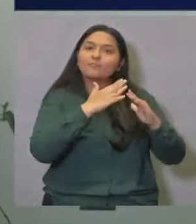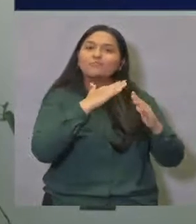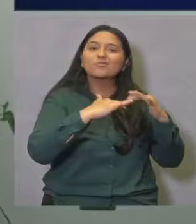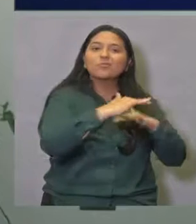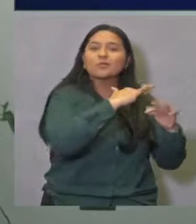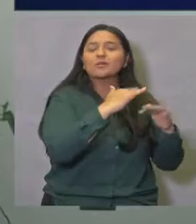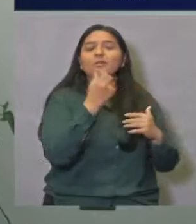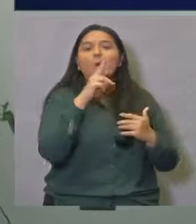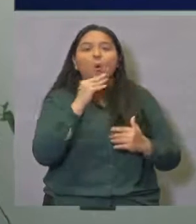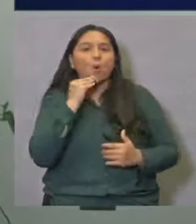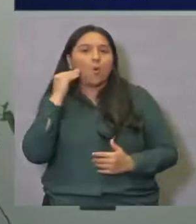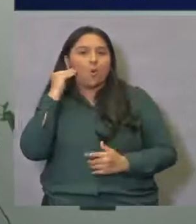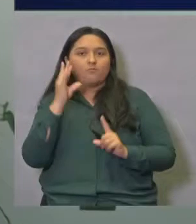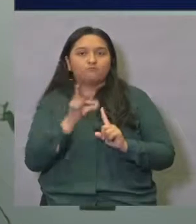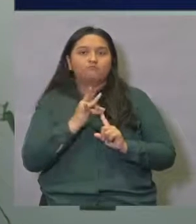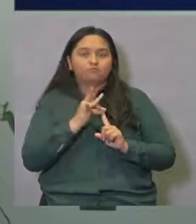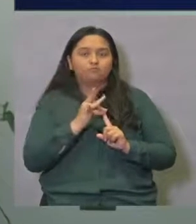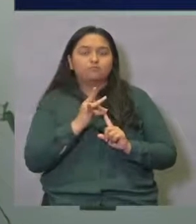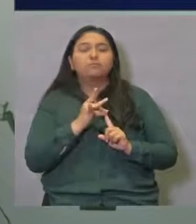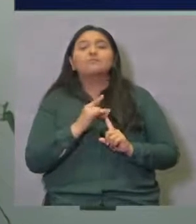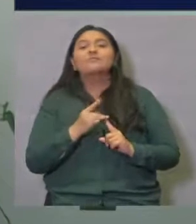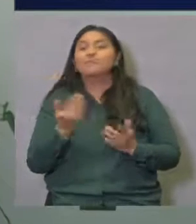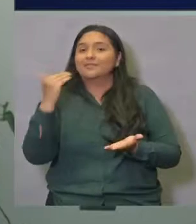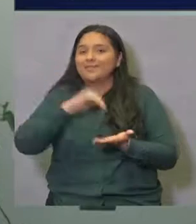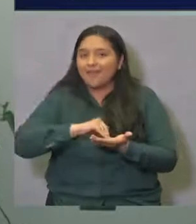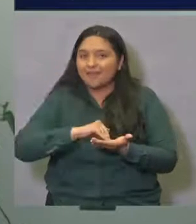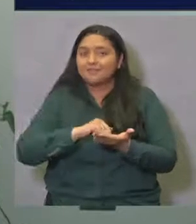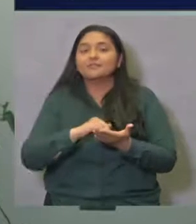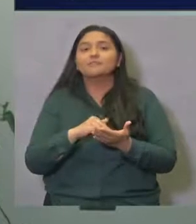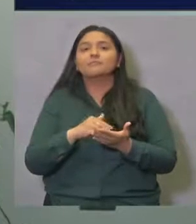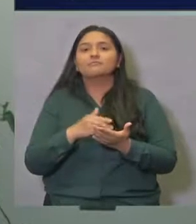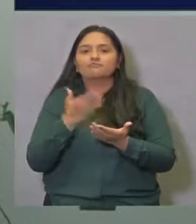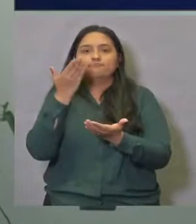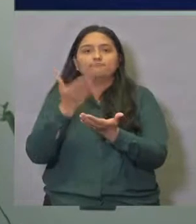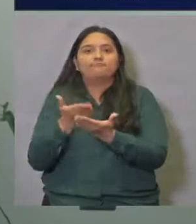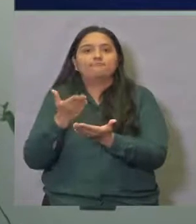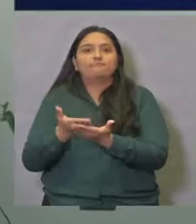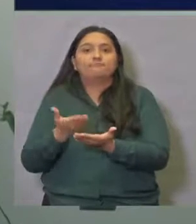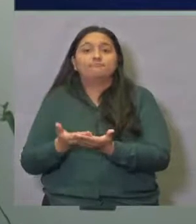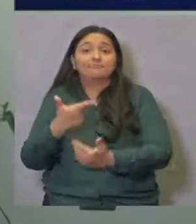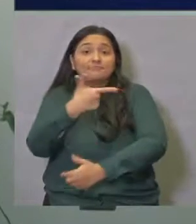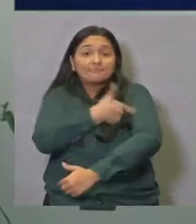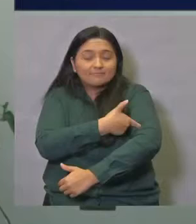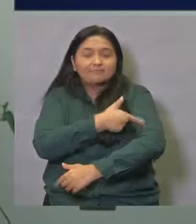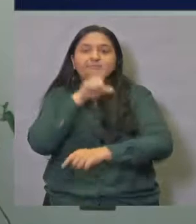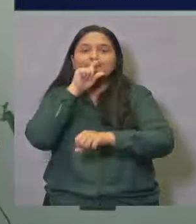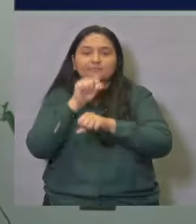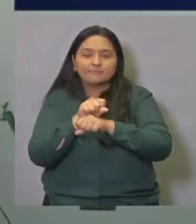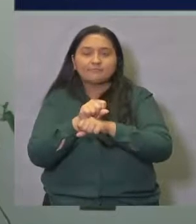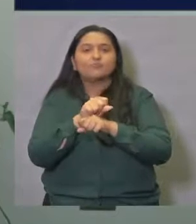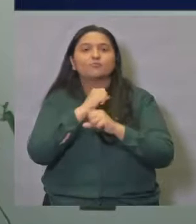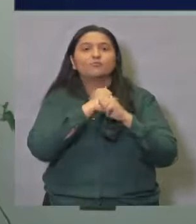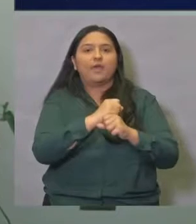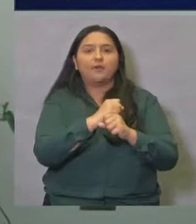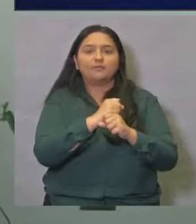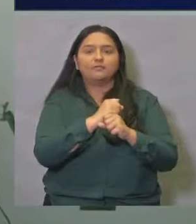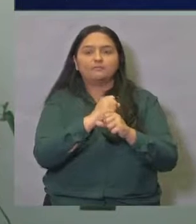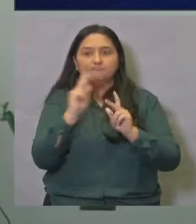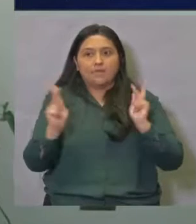SITE, OR AT THEIR HOMES.